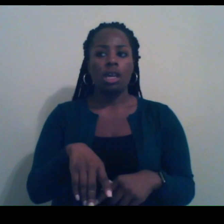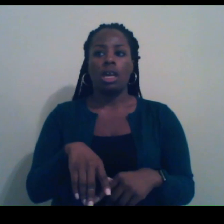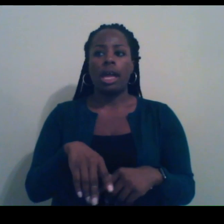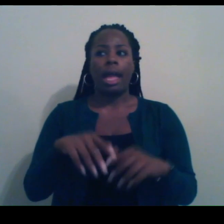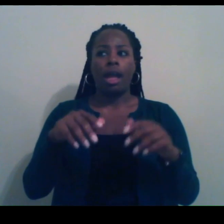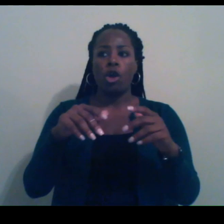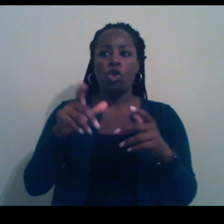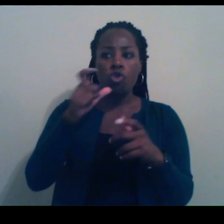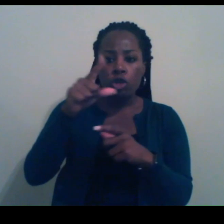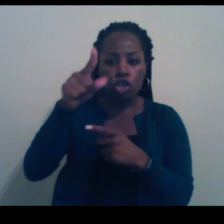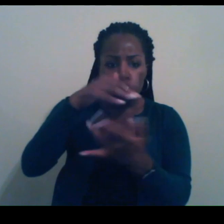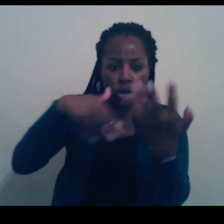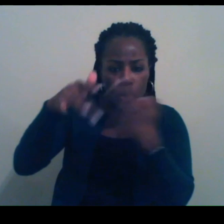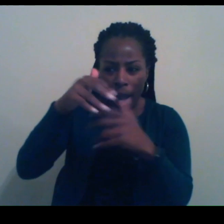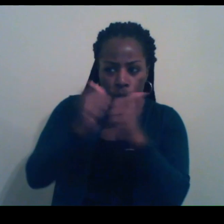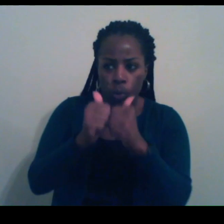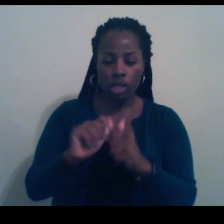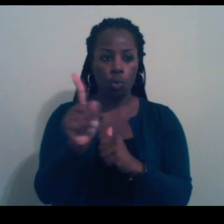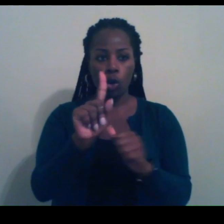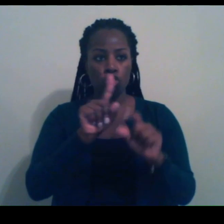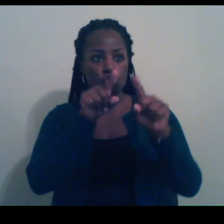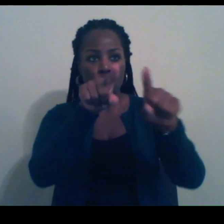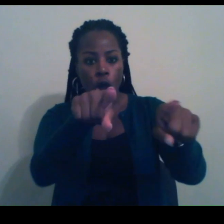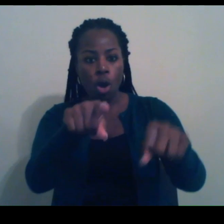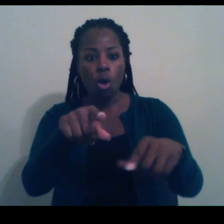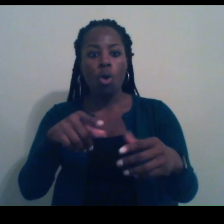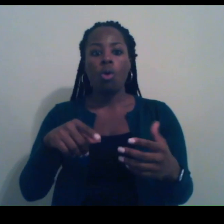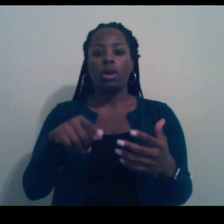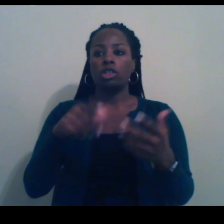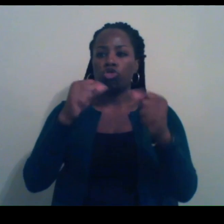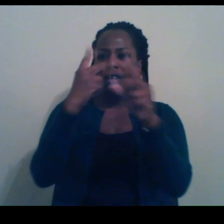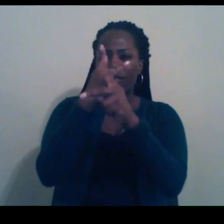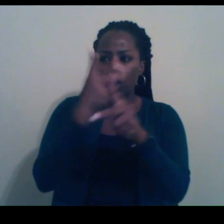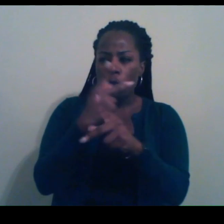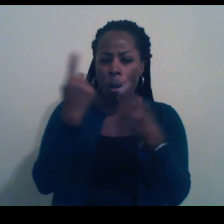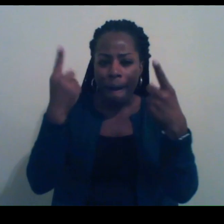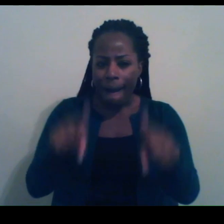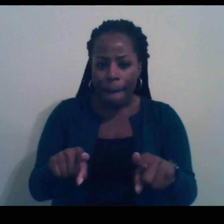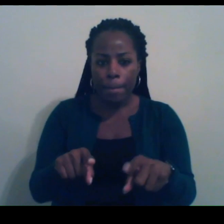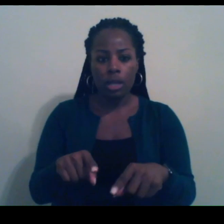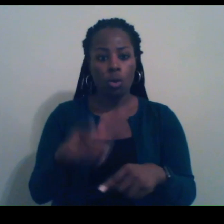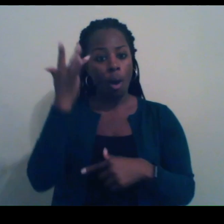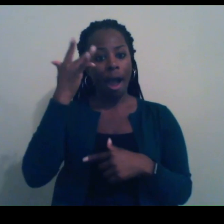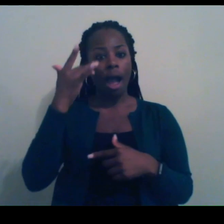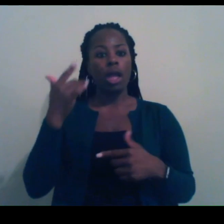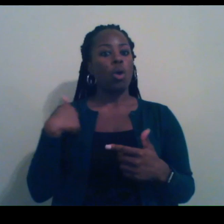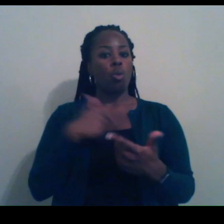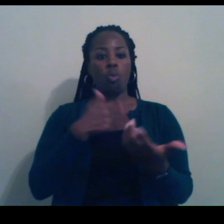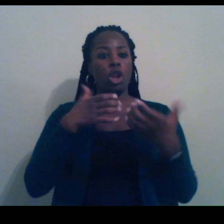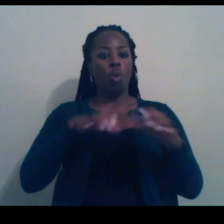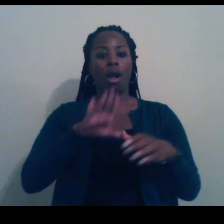limit the transmission of the corona virus and working with our public health